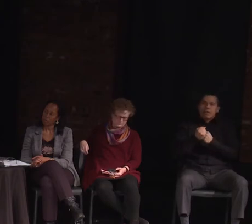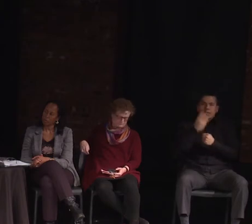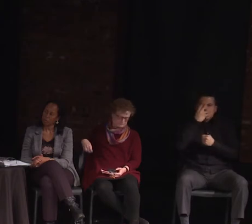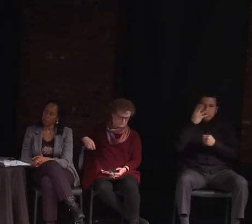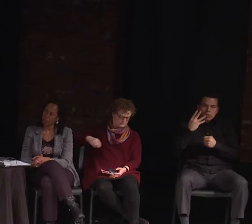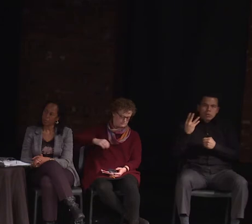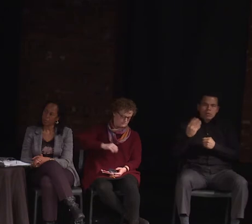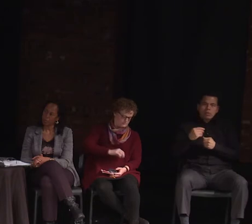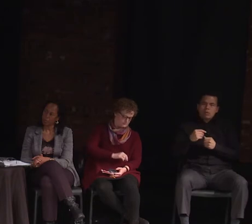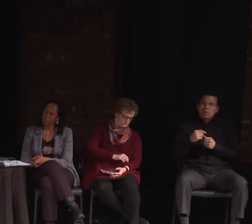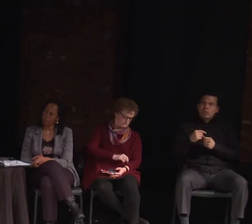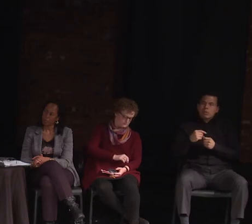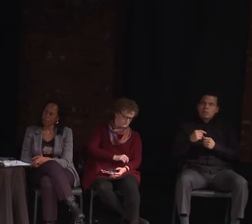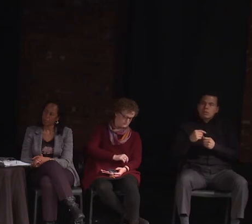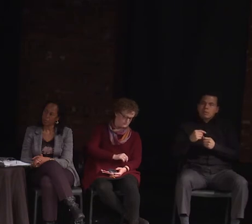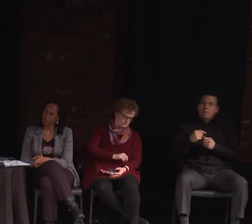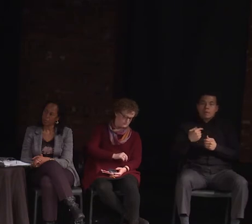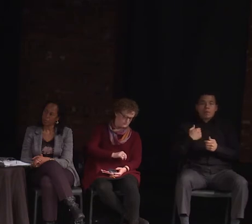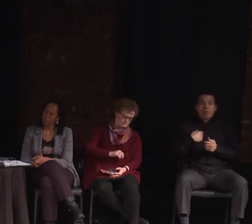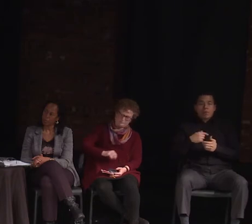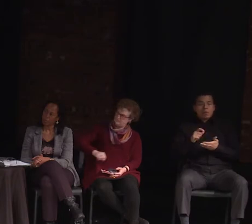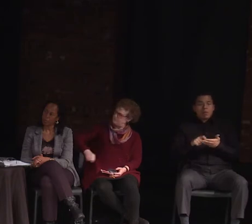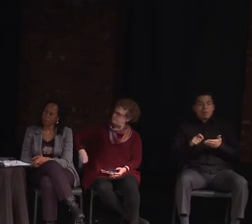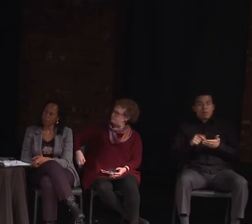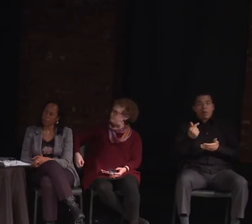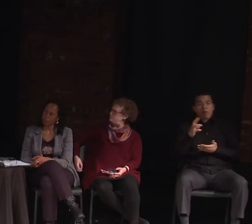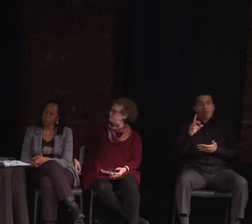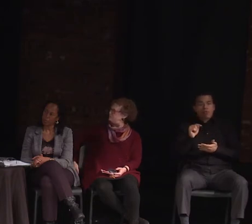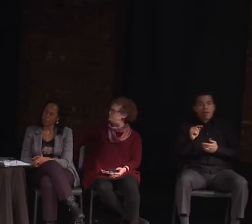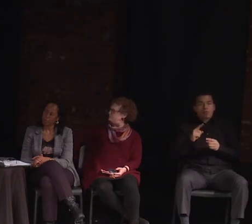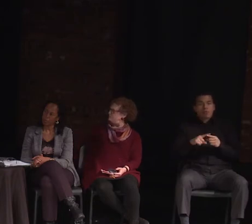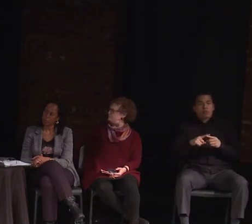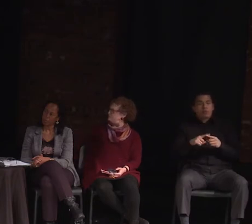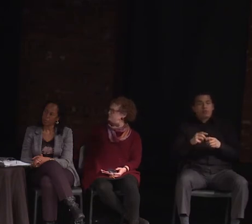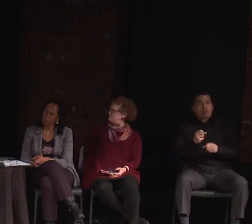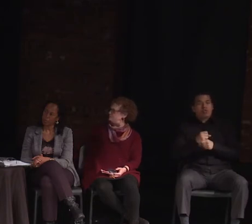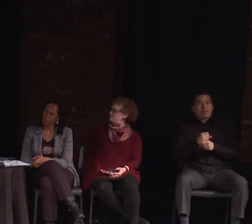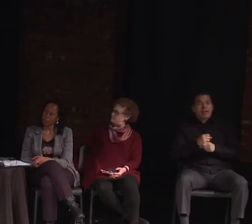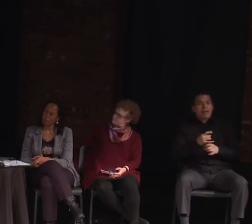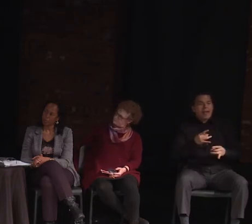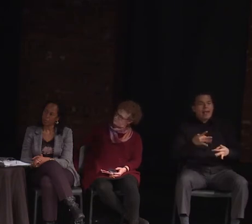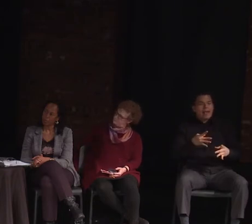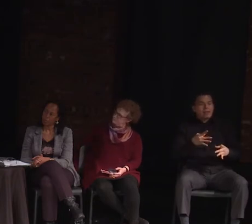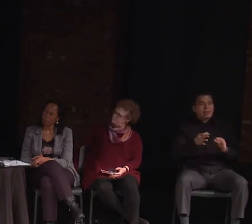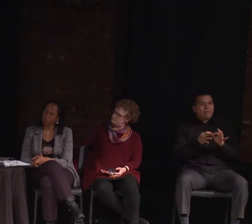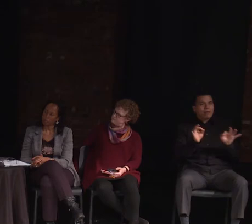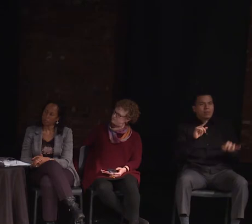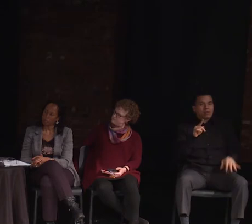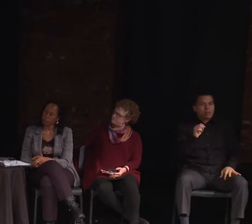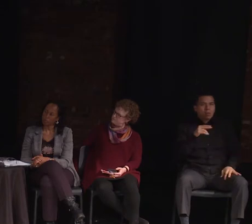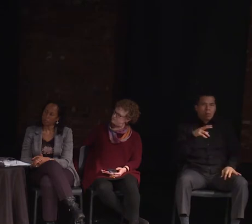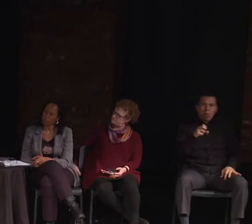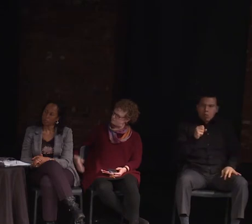We were making grants to create Hate-Free Zones and to protect populations that we thought